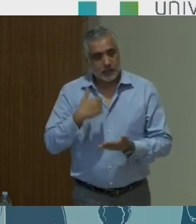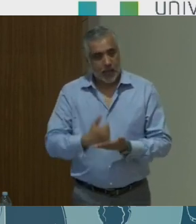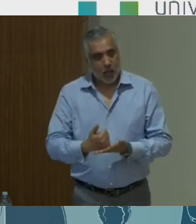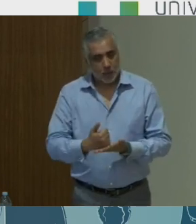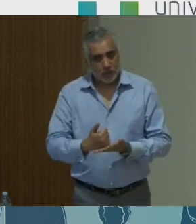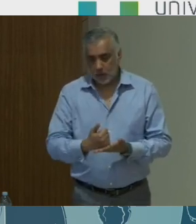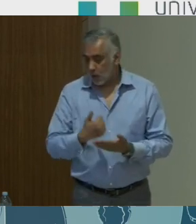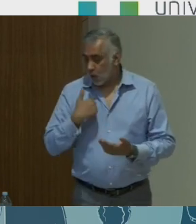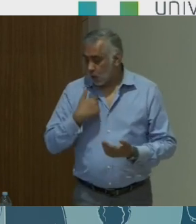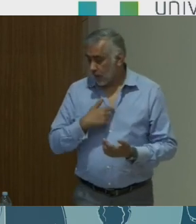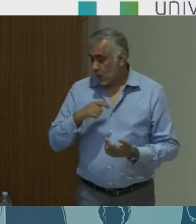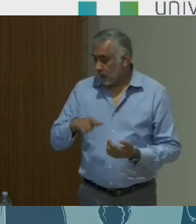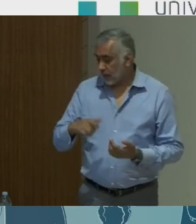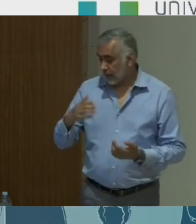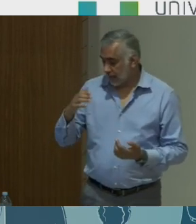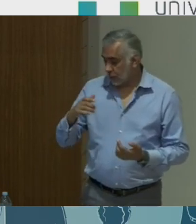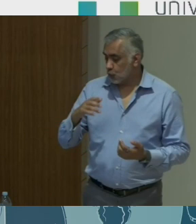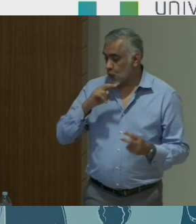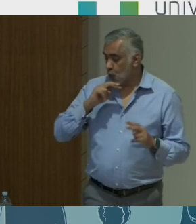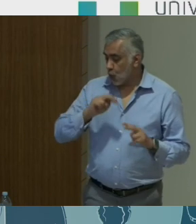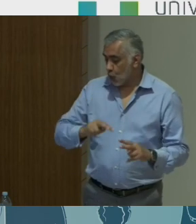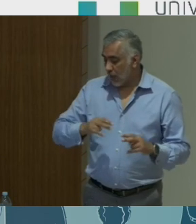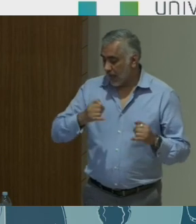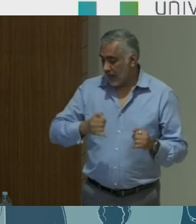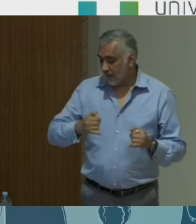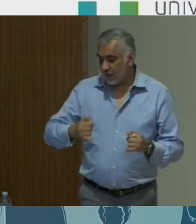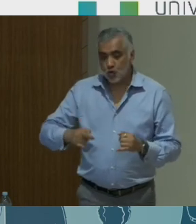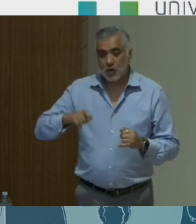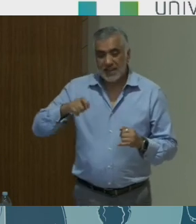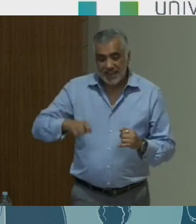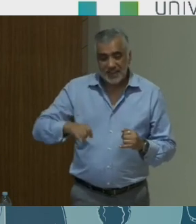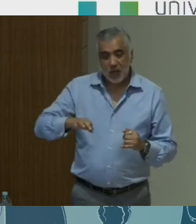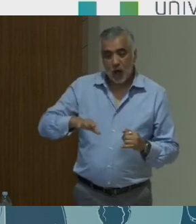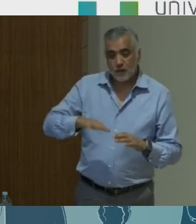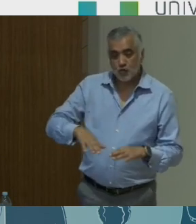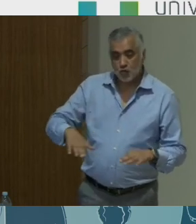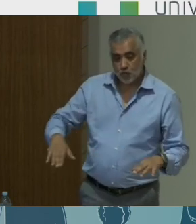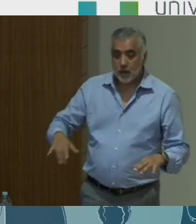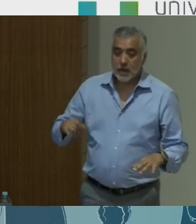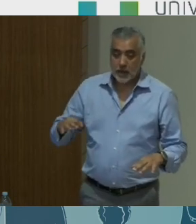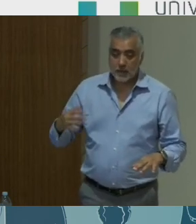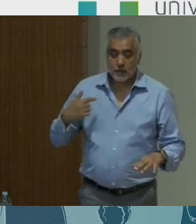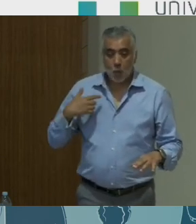We really have to look at the individual needs of children if we want to give them assistance.